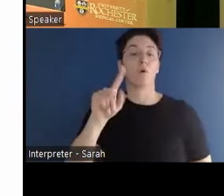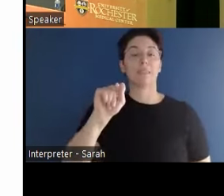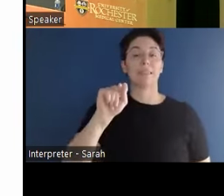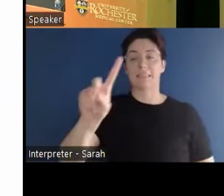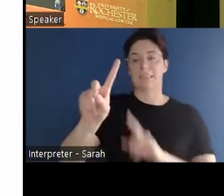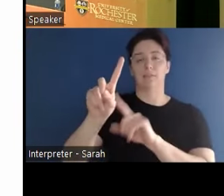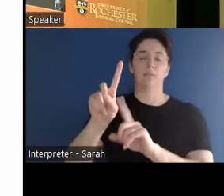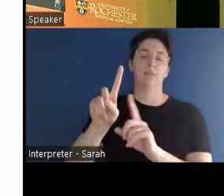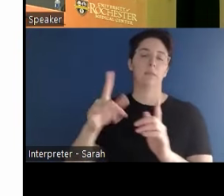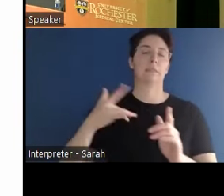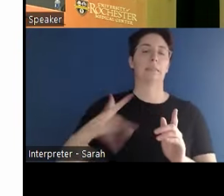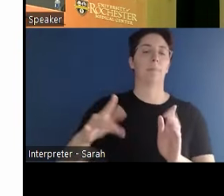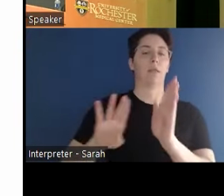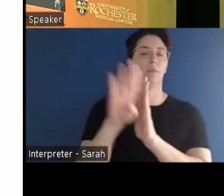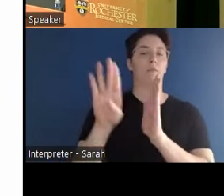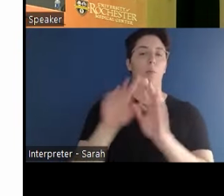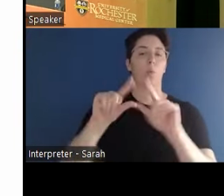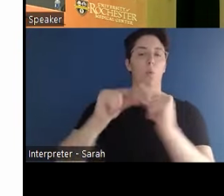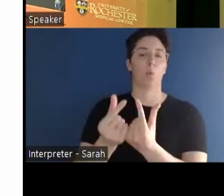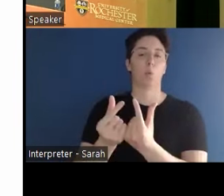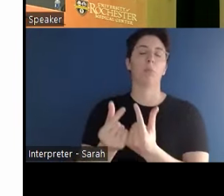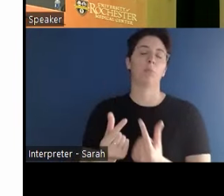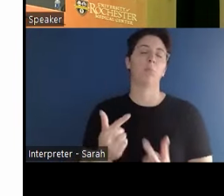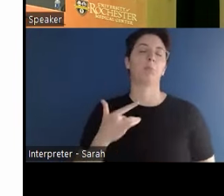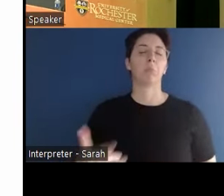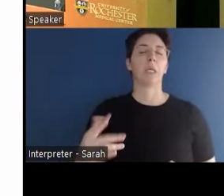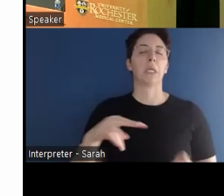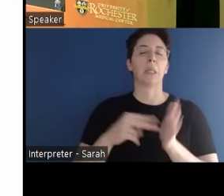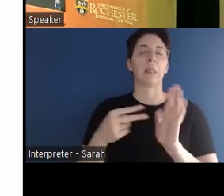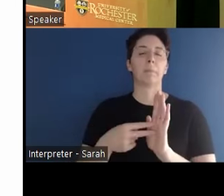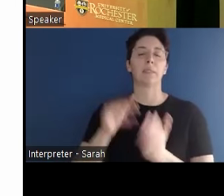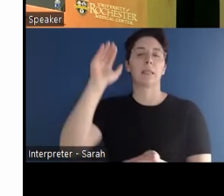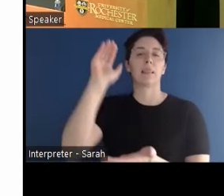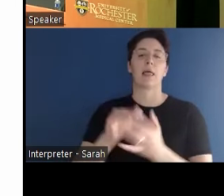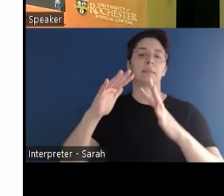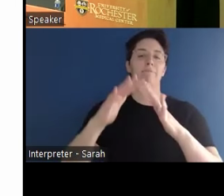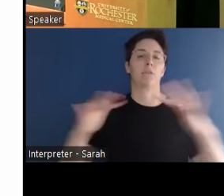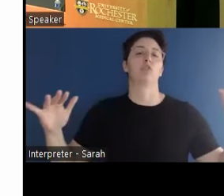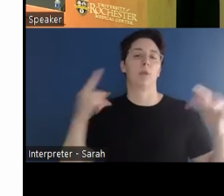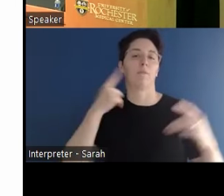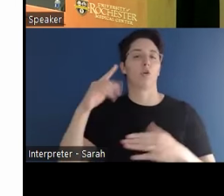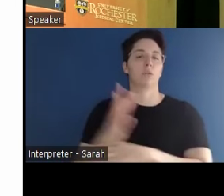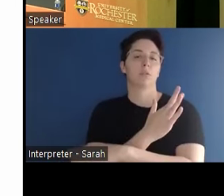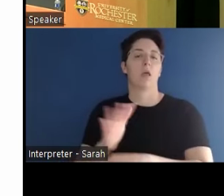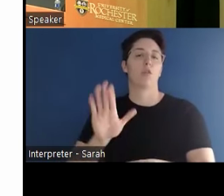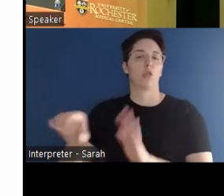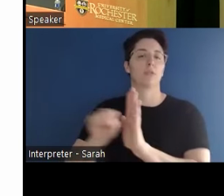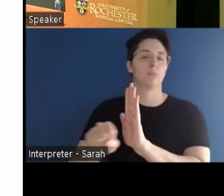group but that's most likely because of reduced variability on those scales for those symptoms